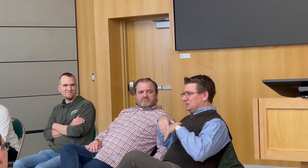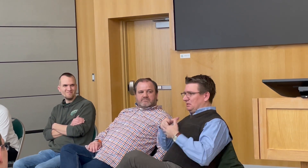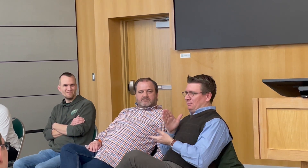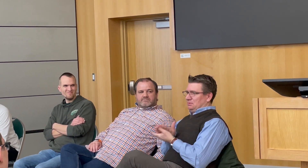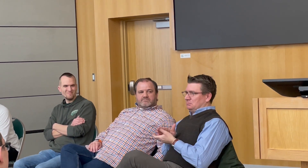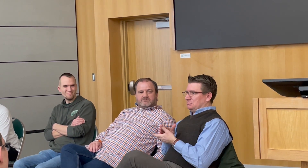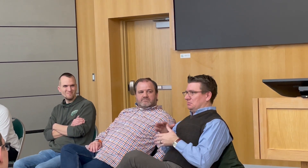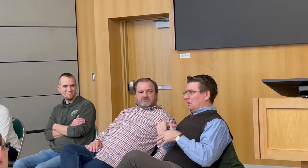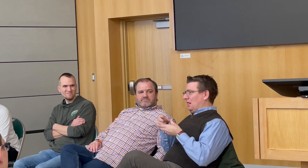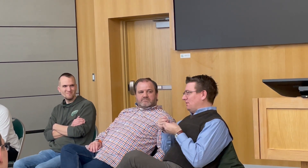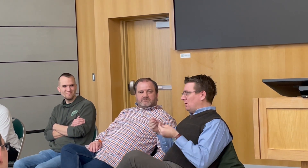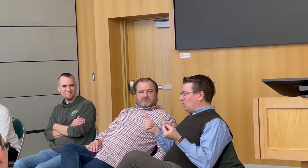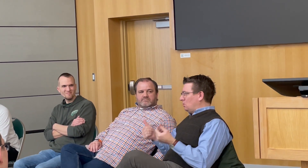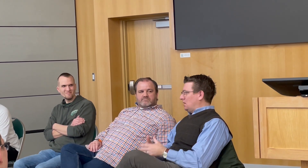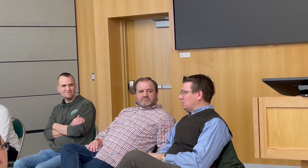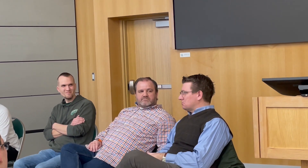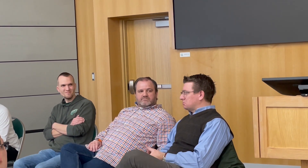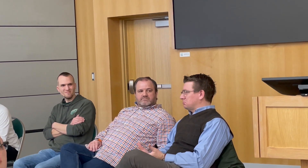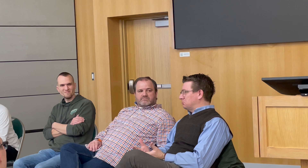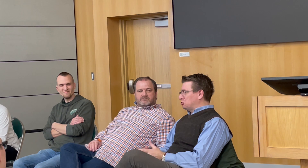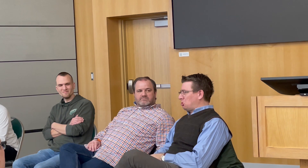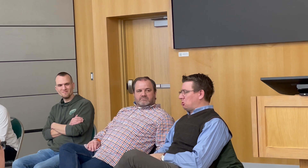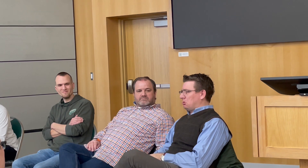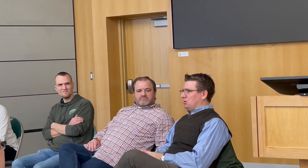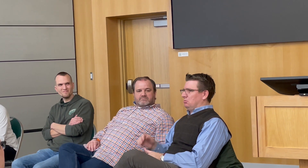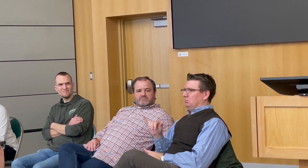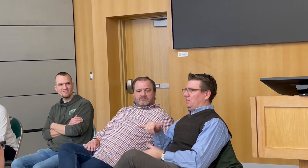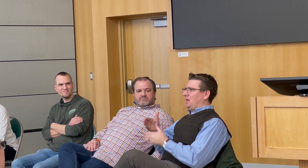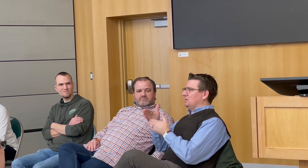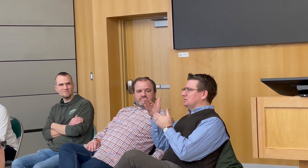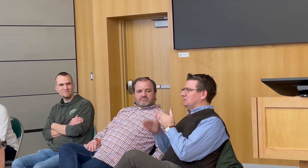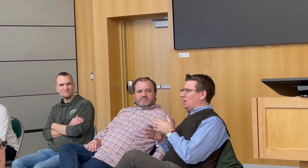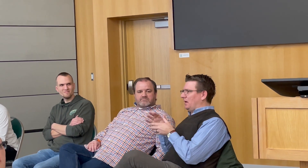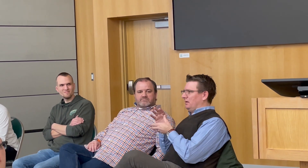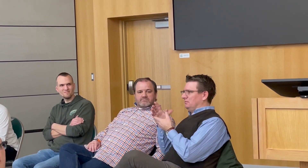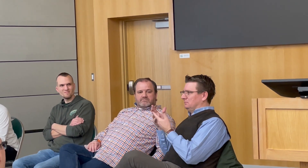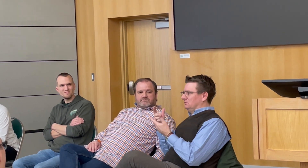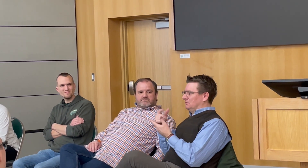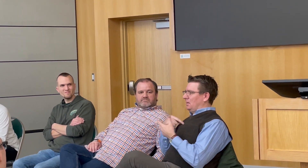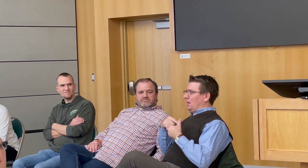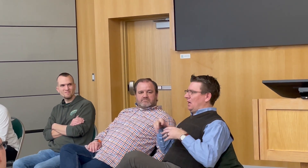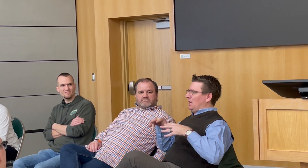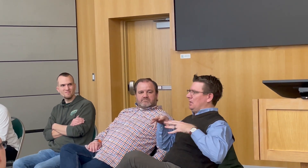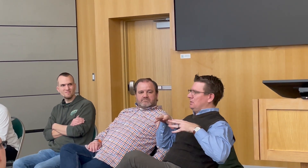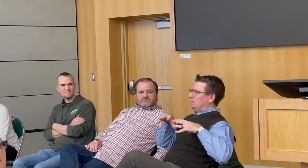my headaches have not stopped they've not gone away so that's a huge negative and the